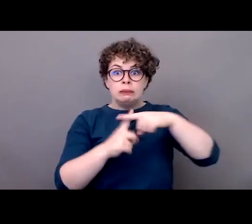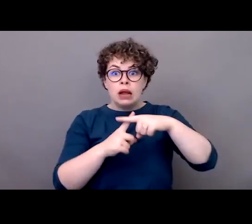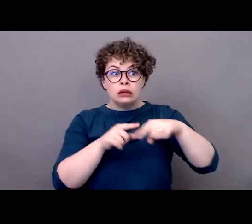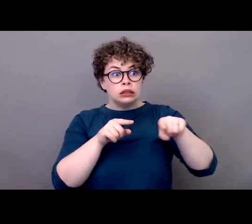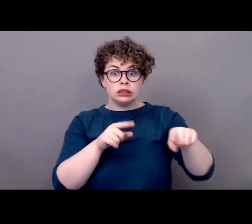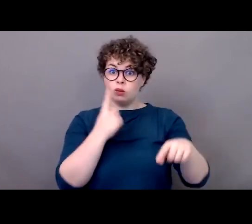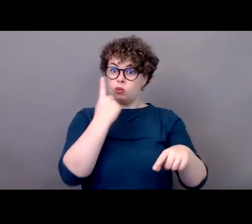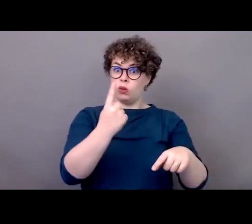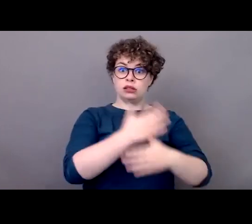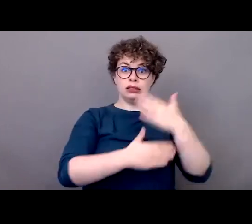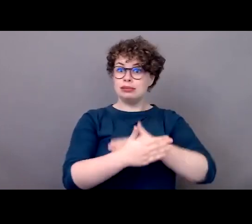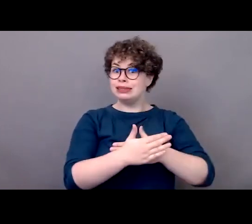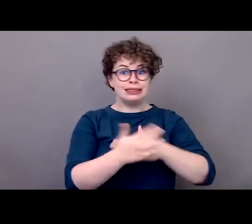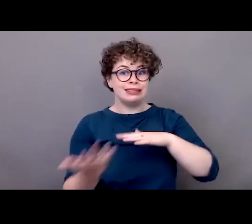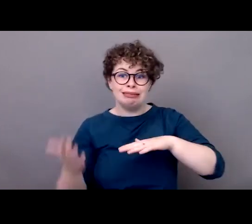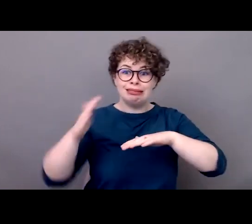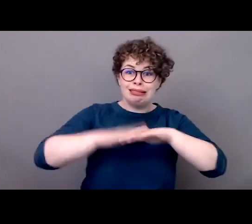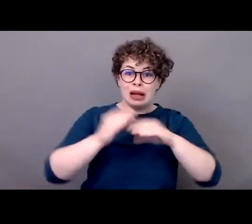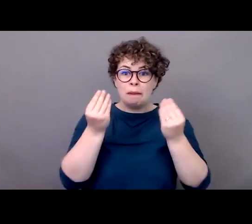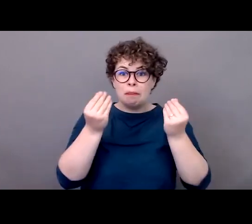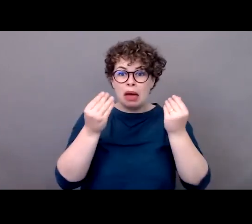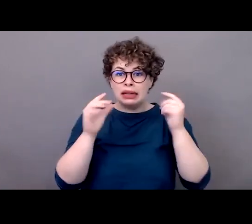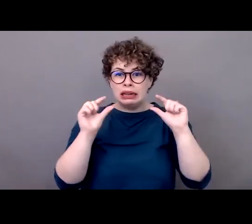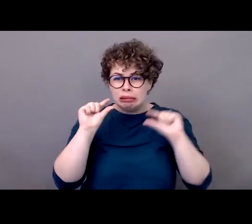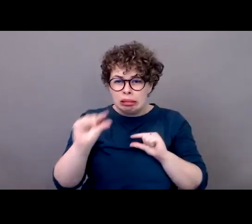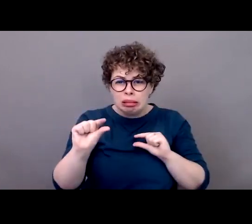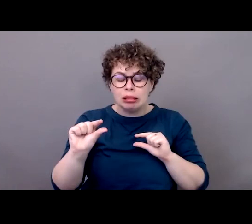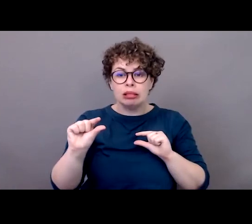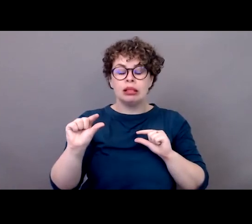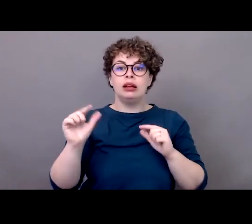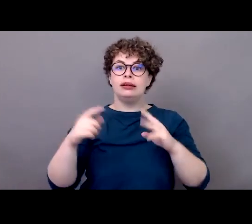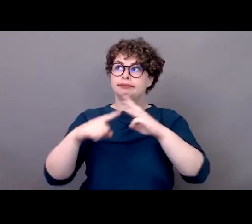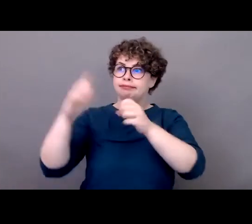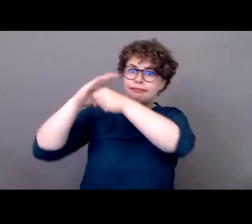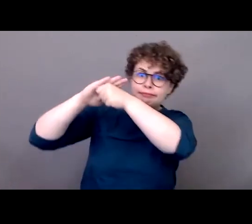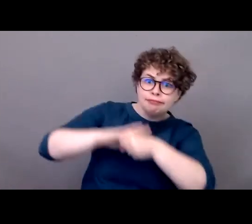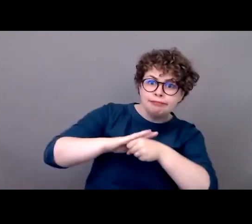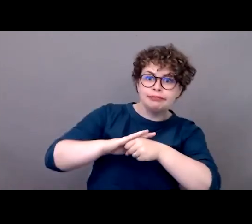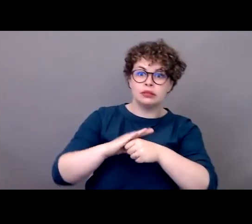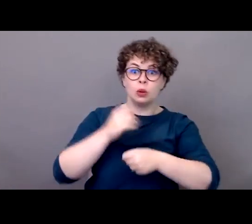acceptance or unemployment. But I also say we saw this morning that there are